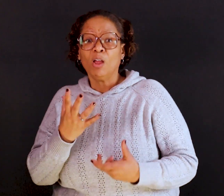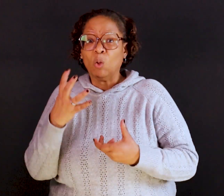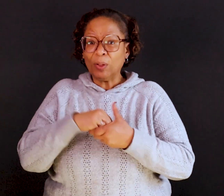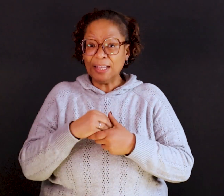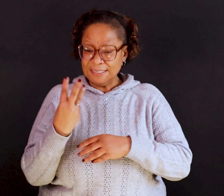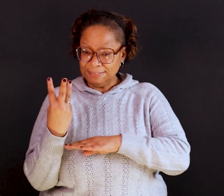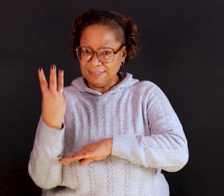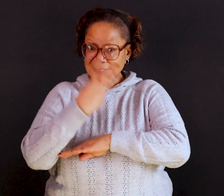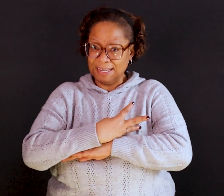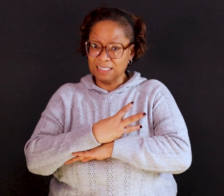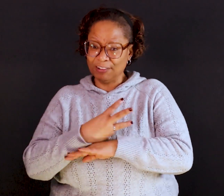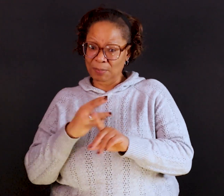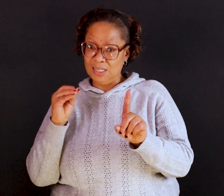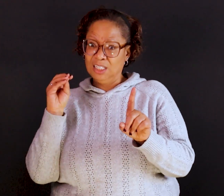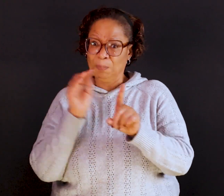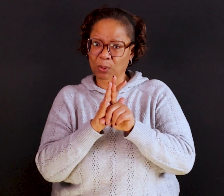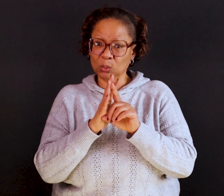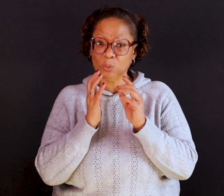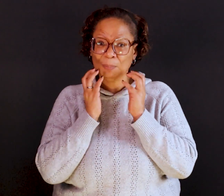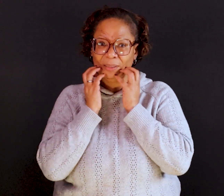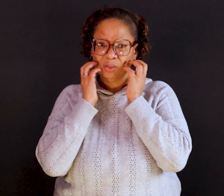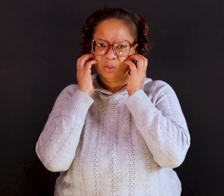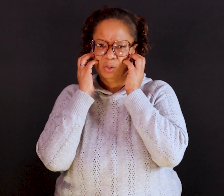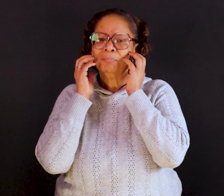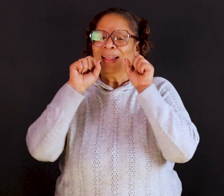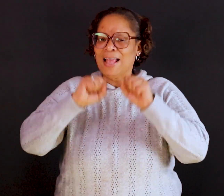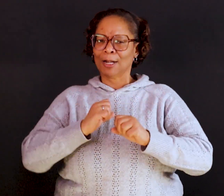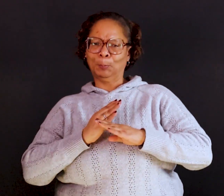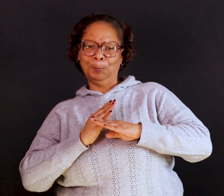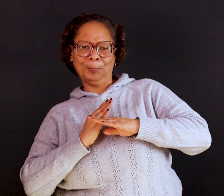Within six days of being exposed to Measles,